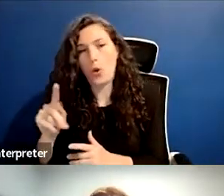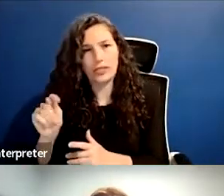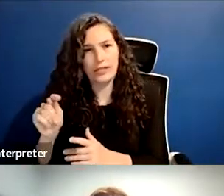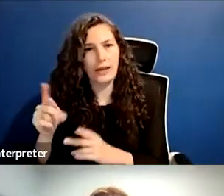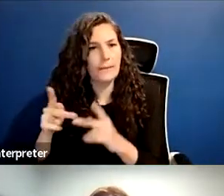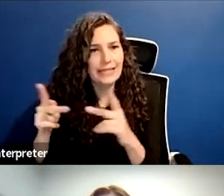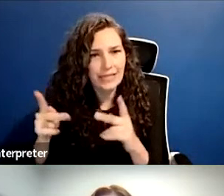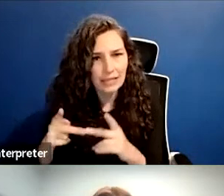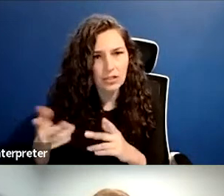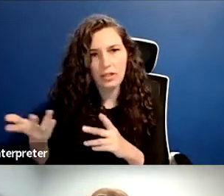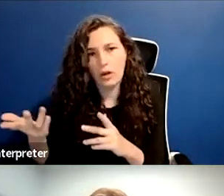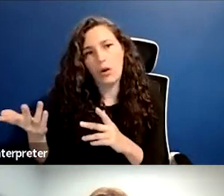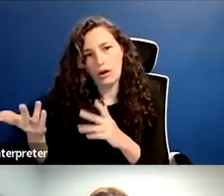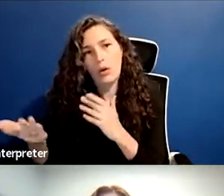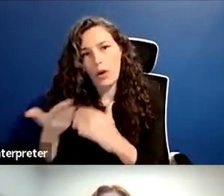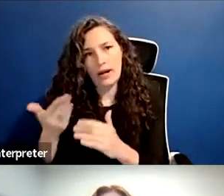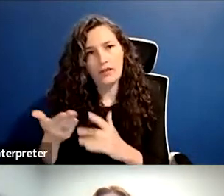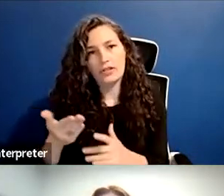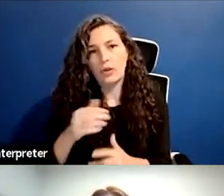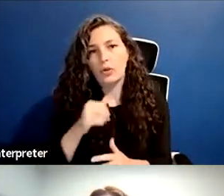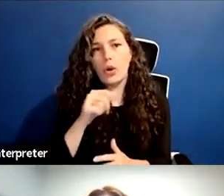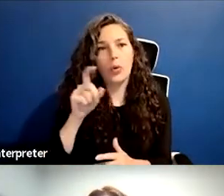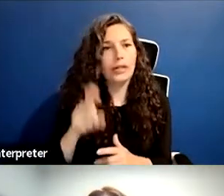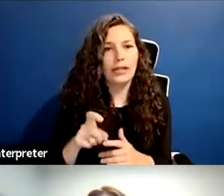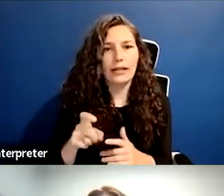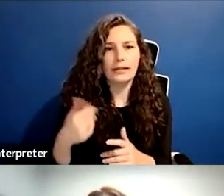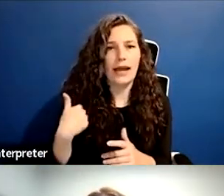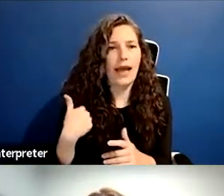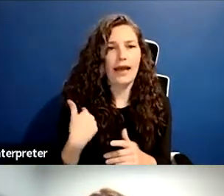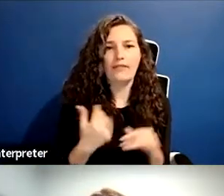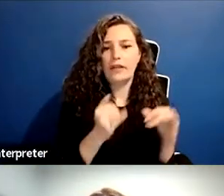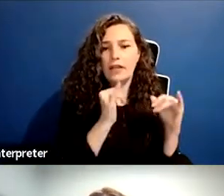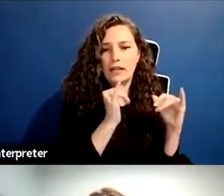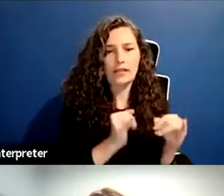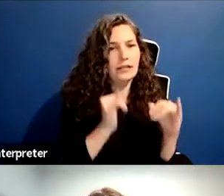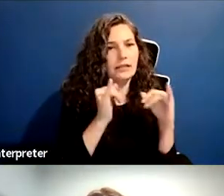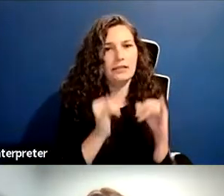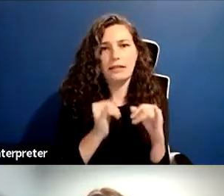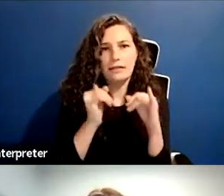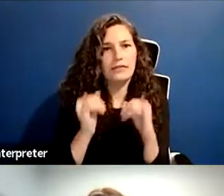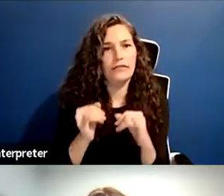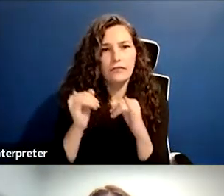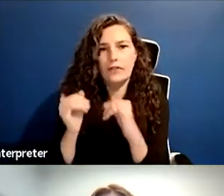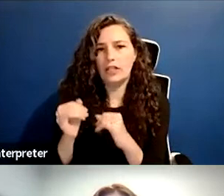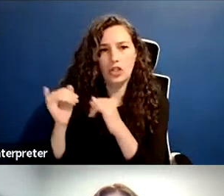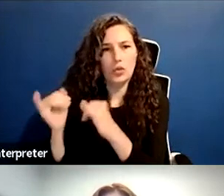or signatories to be in place to cover each individual ad that might be recorded.